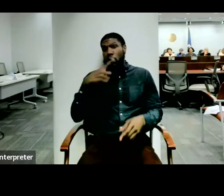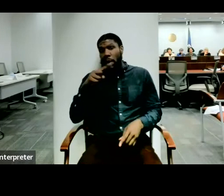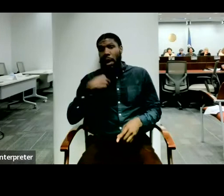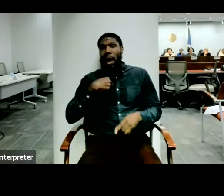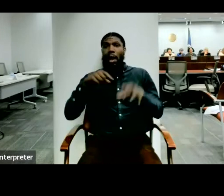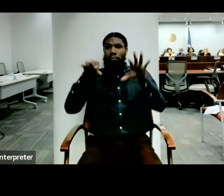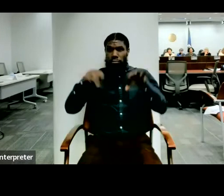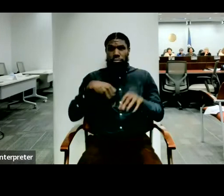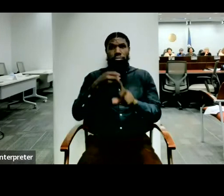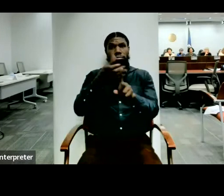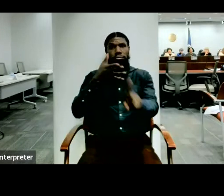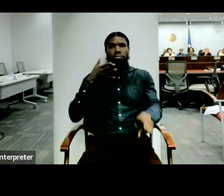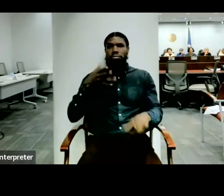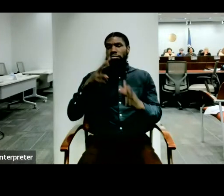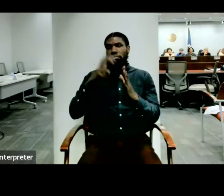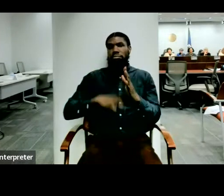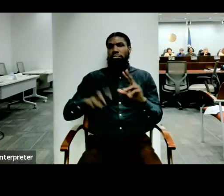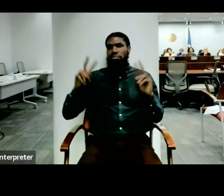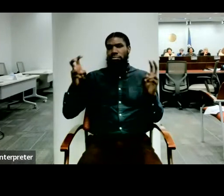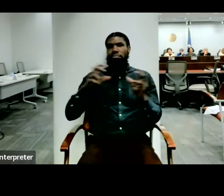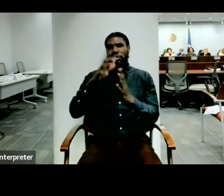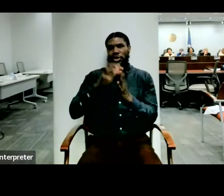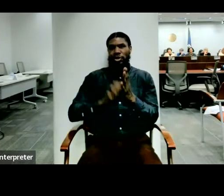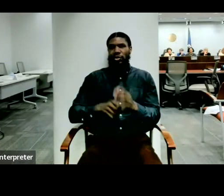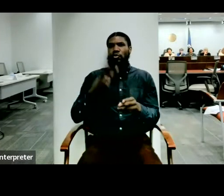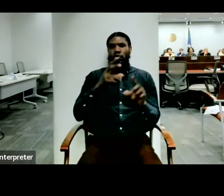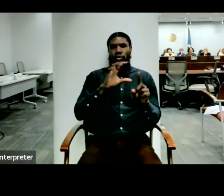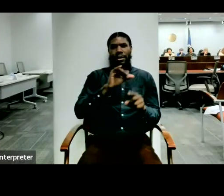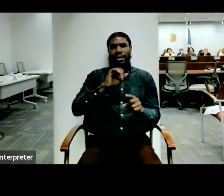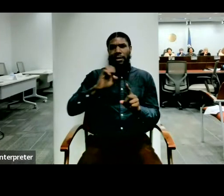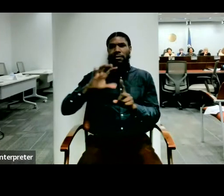read a short excerpt from testimony in two cases I've been involved in.